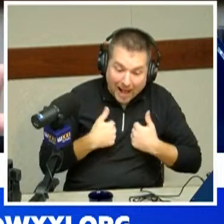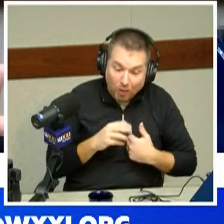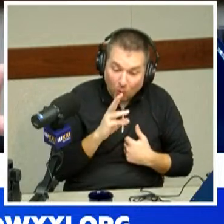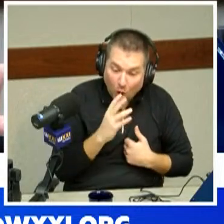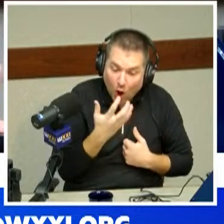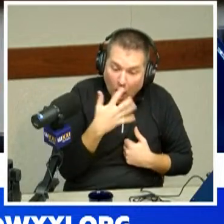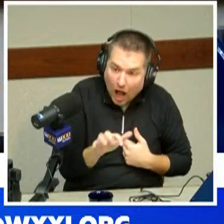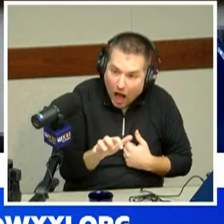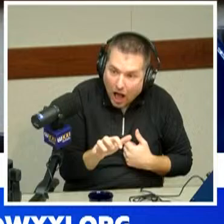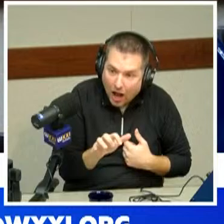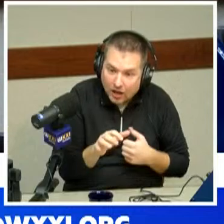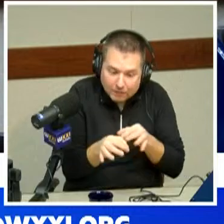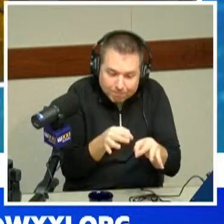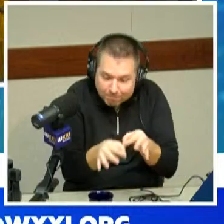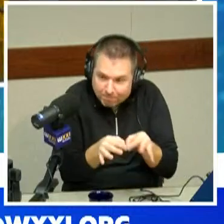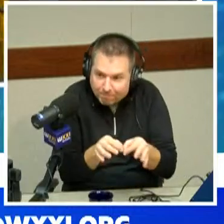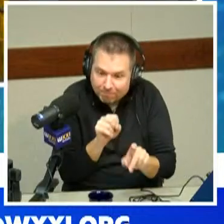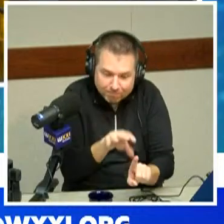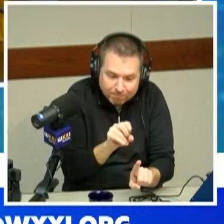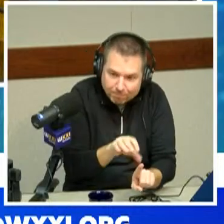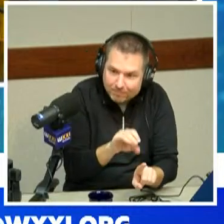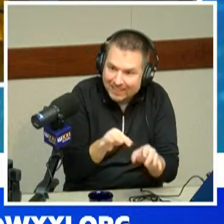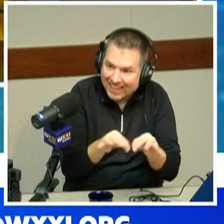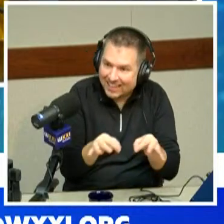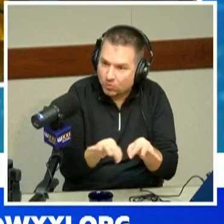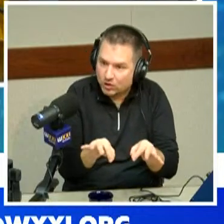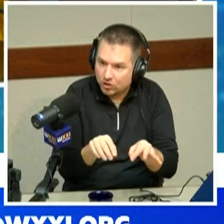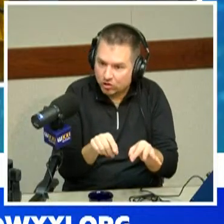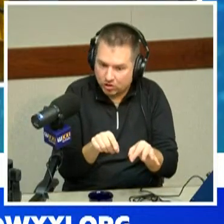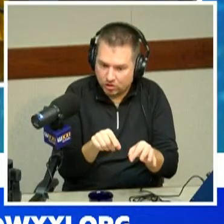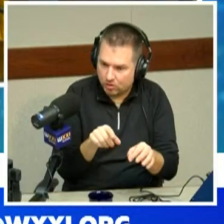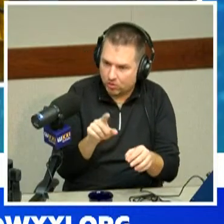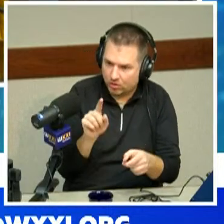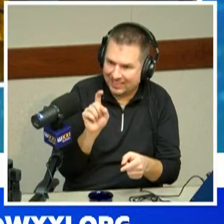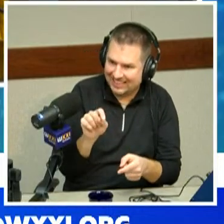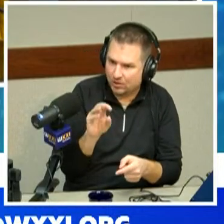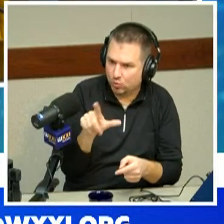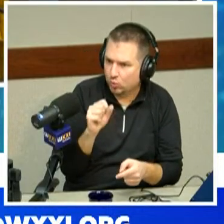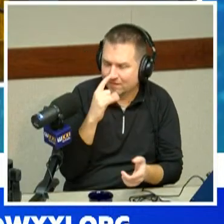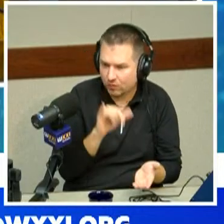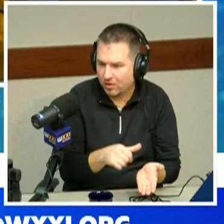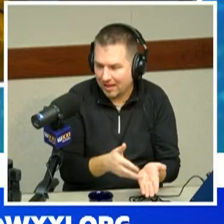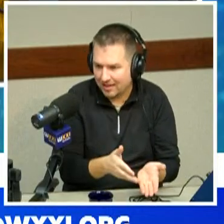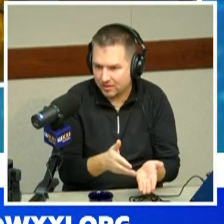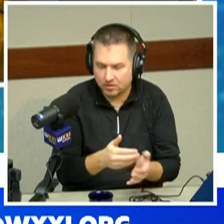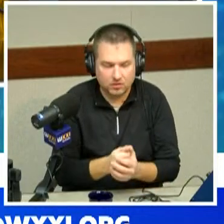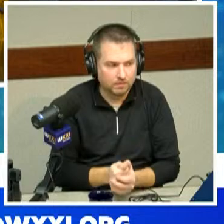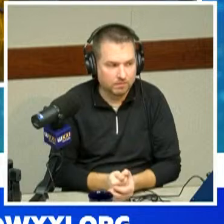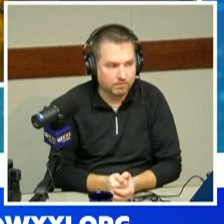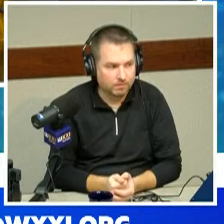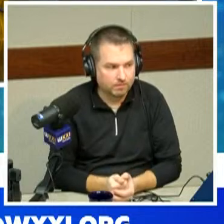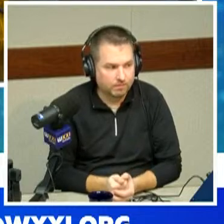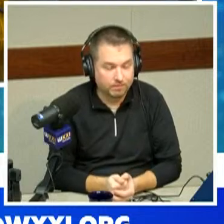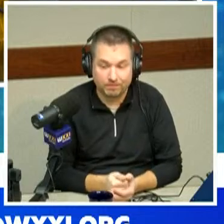you that I need to give you that language so I think that it's you know it's scaffolding